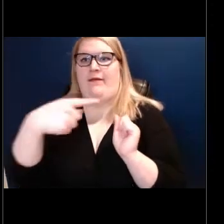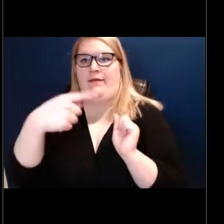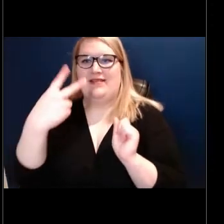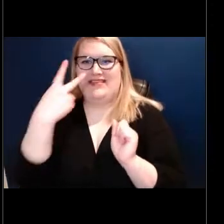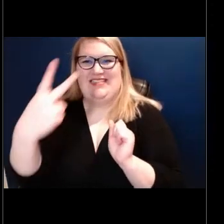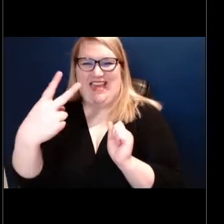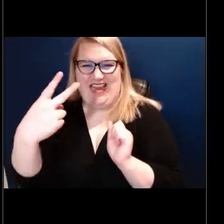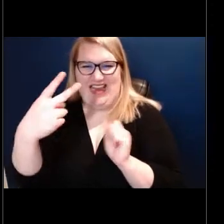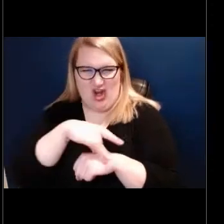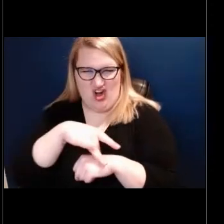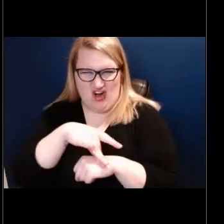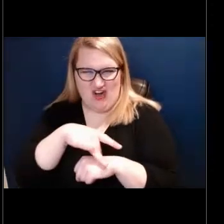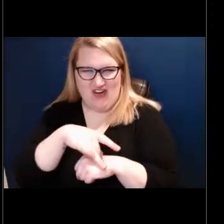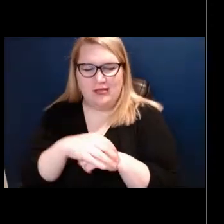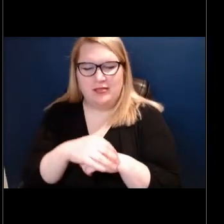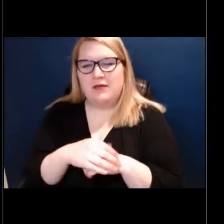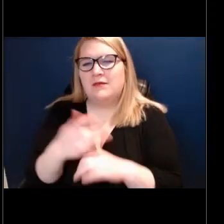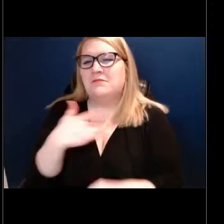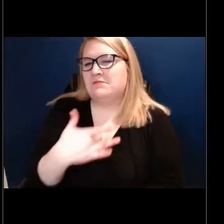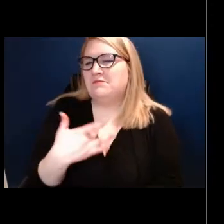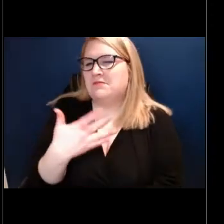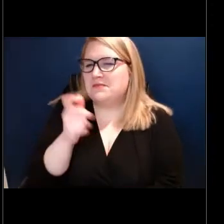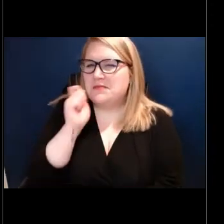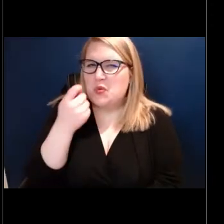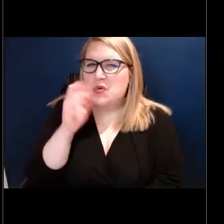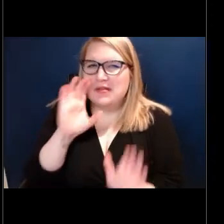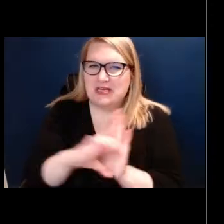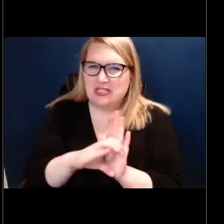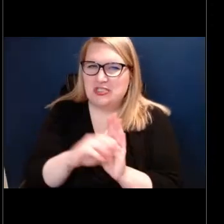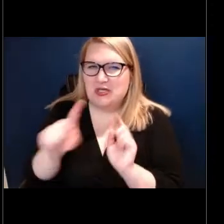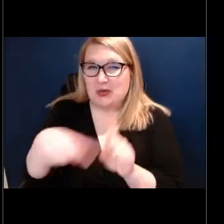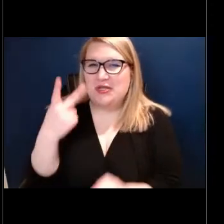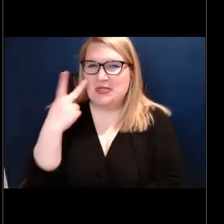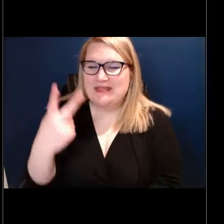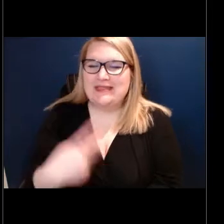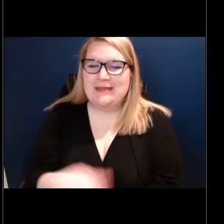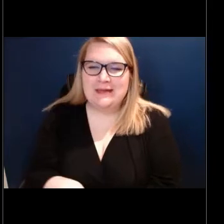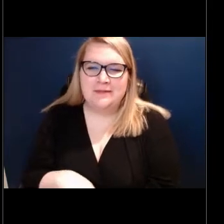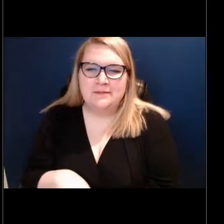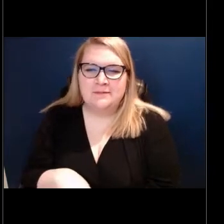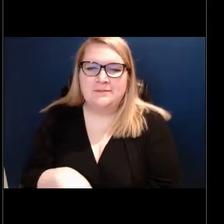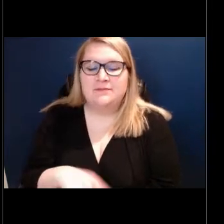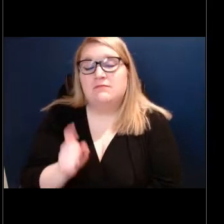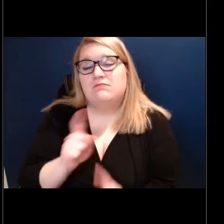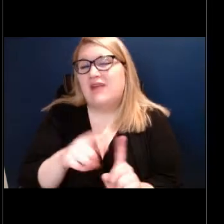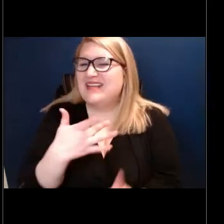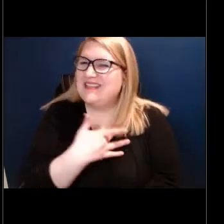And typically it's a pretty neat photo when you get to see that when that occurs. So typically not other planets,